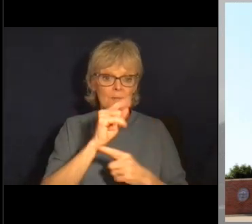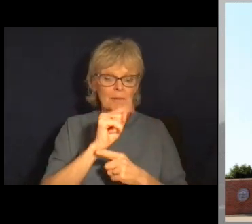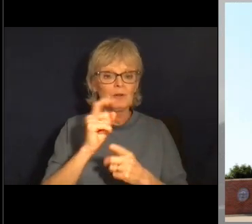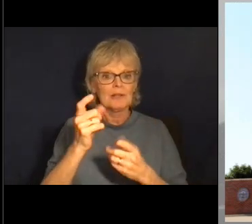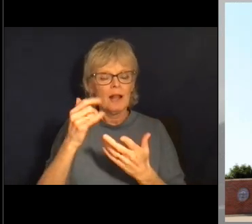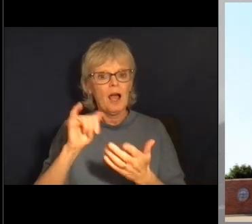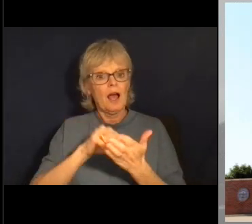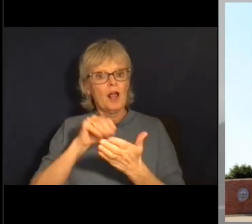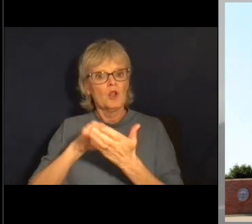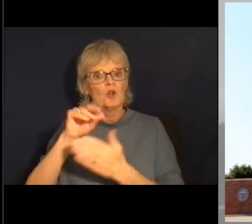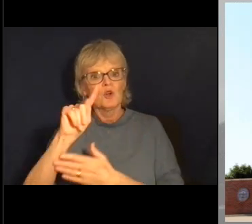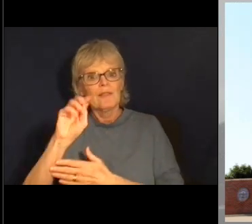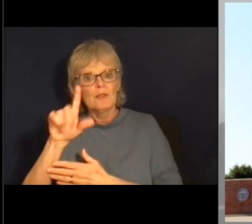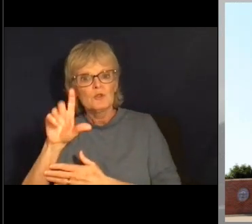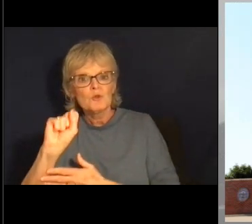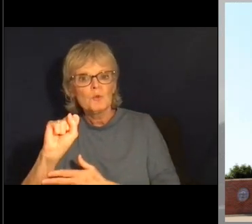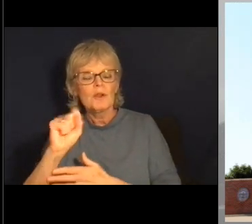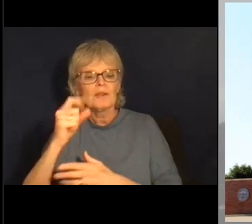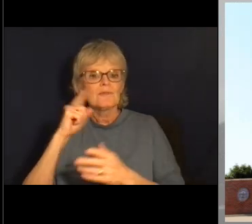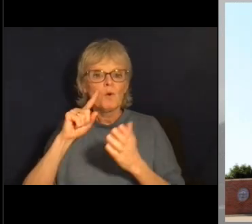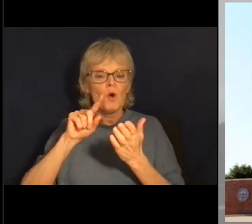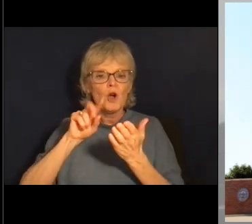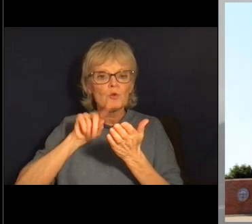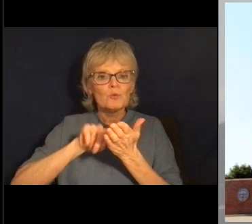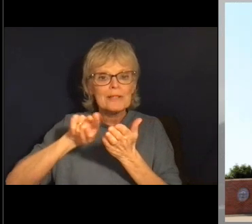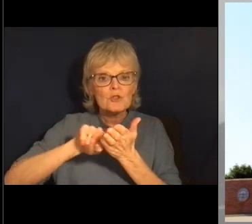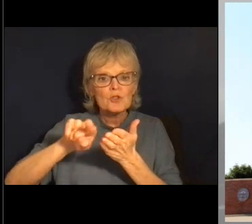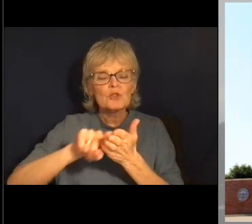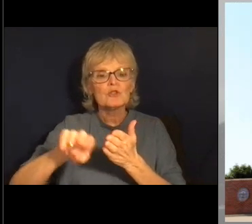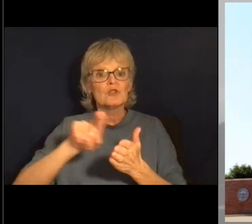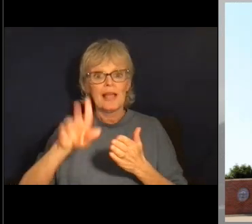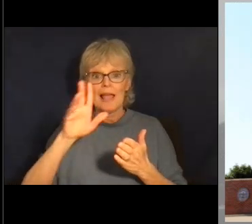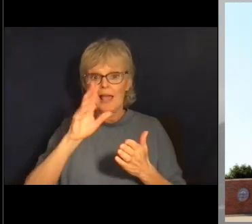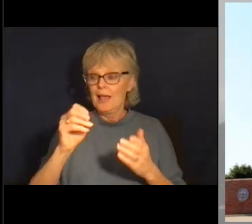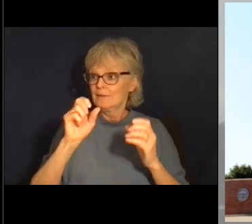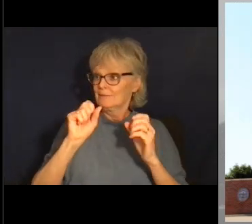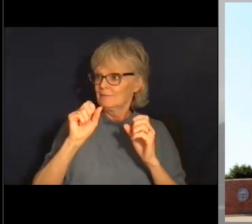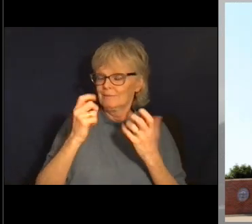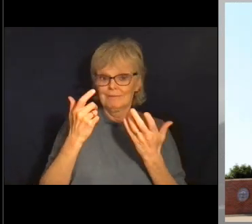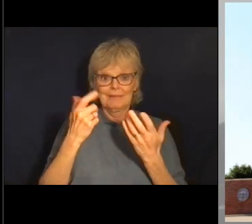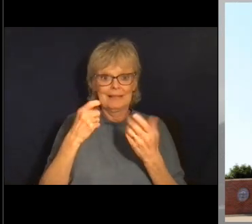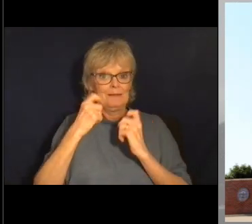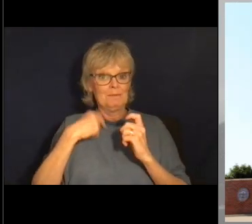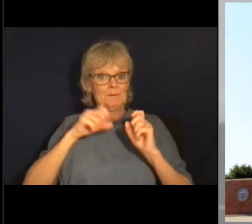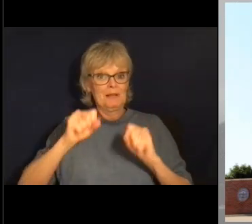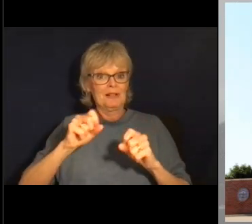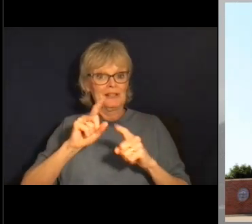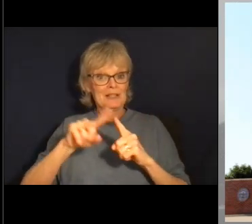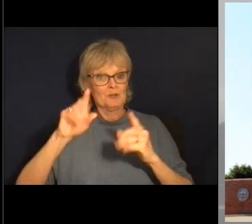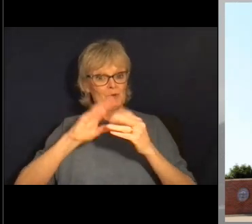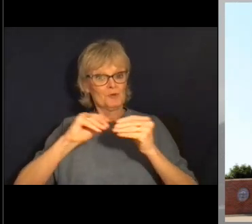to do the research that we do and to have, you know, the ability to have this talk with you guys today. And it's something that I'm really, really excited about sharing.